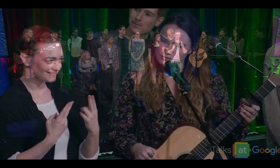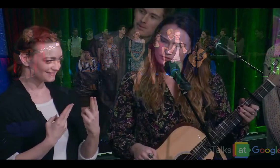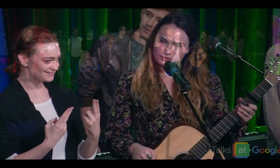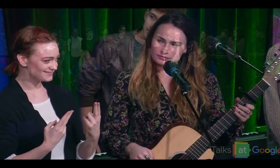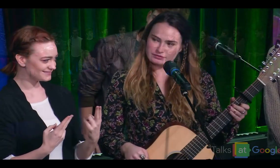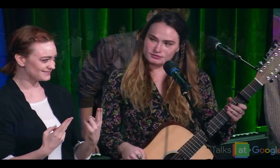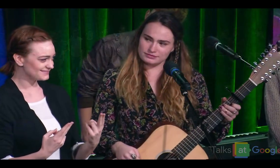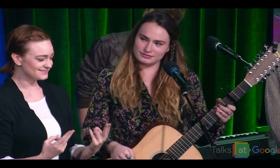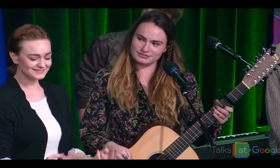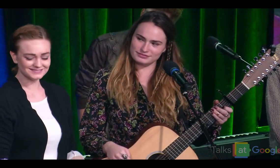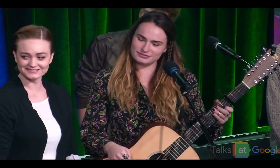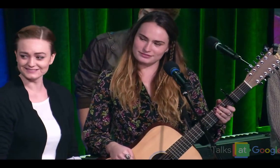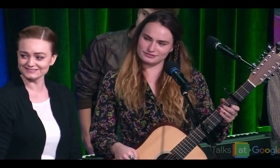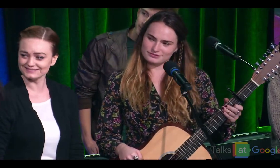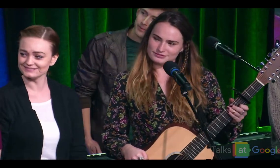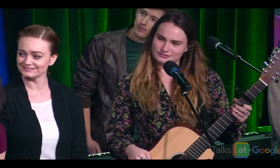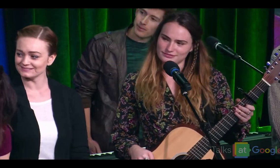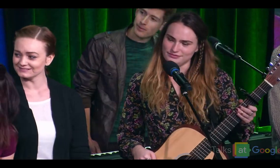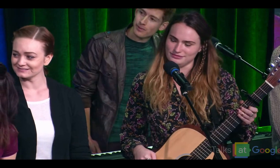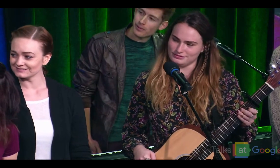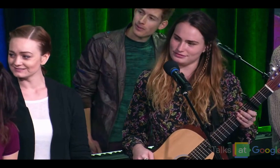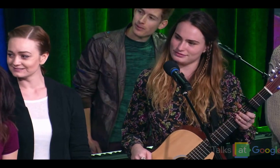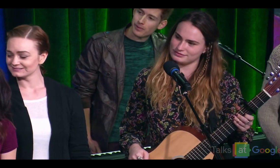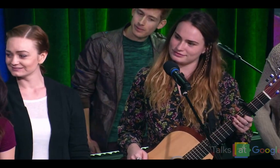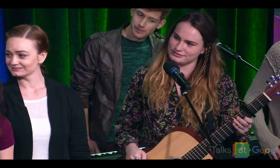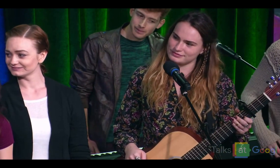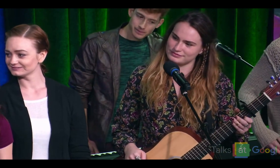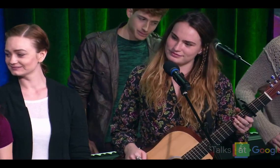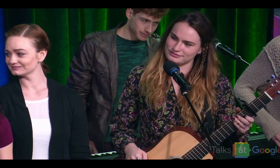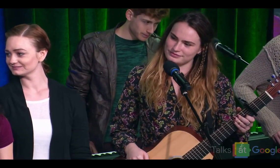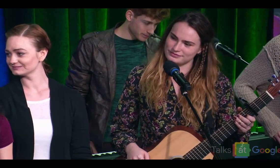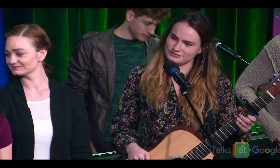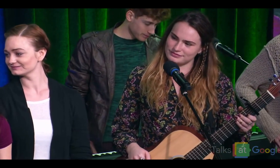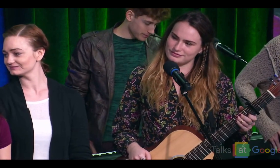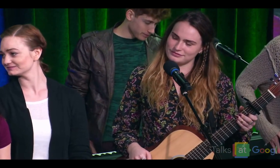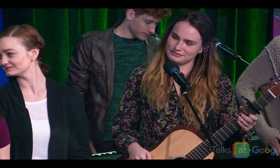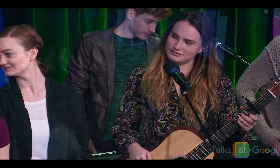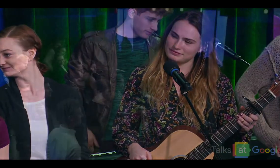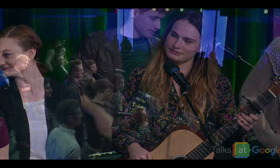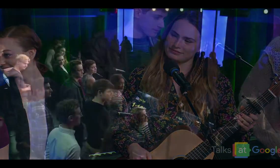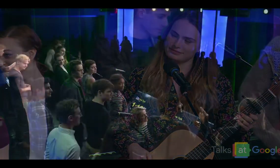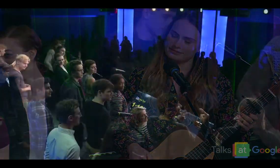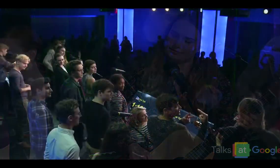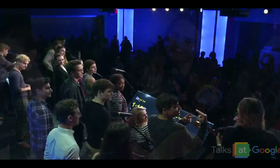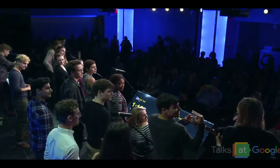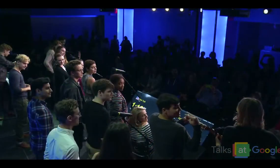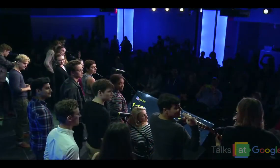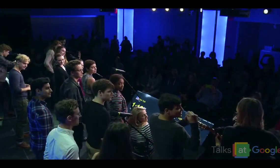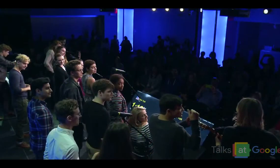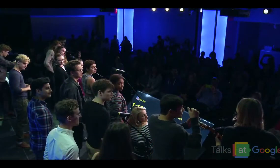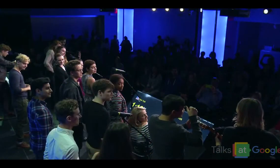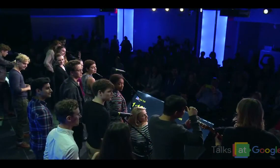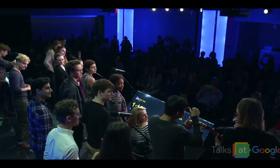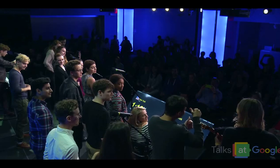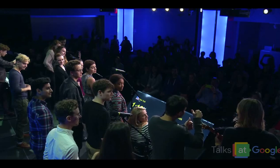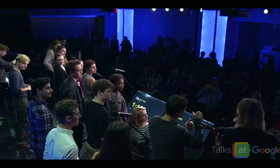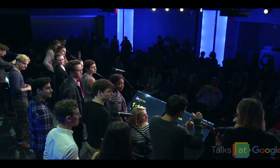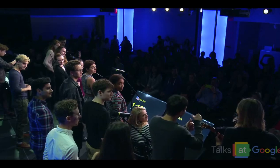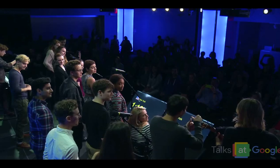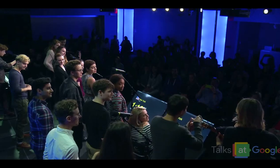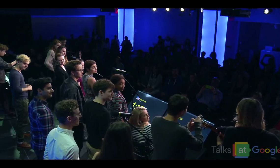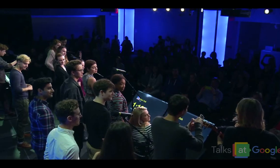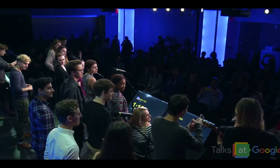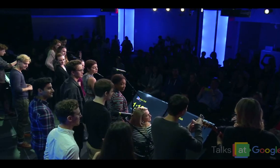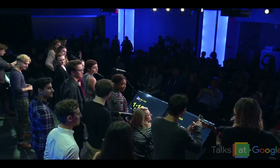Soon you will hear where beauty lies You'll hear and you'll recall